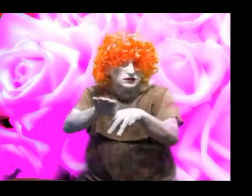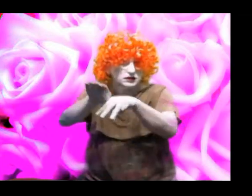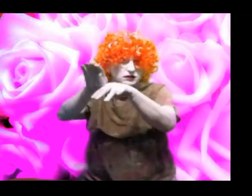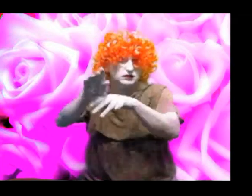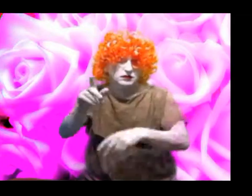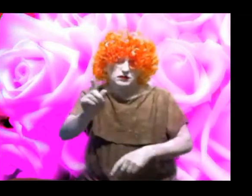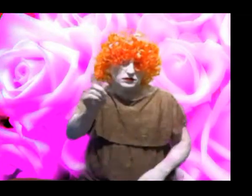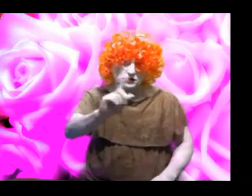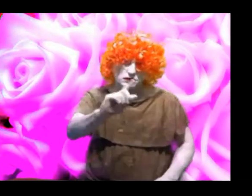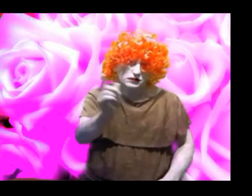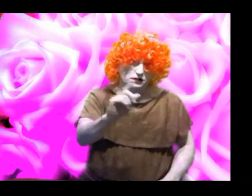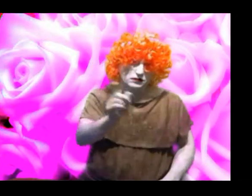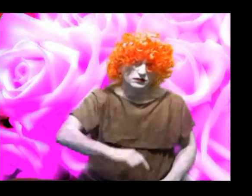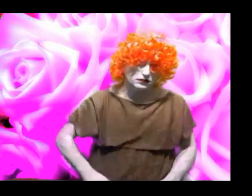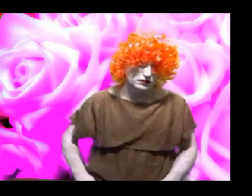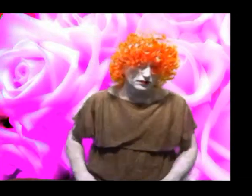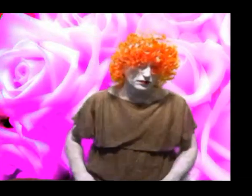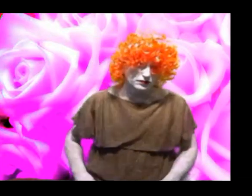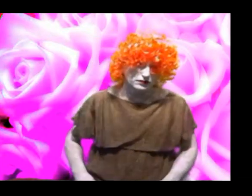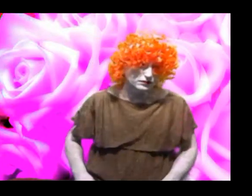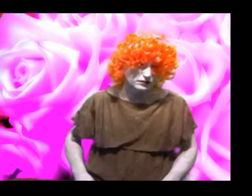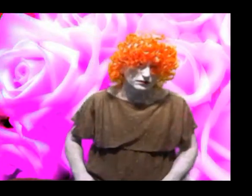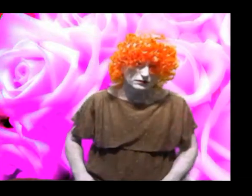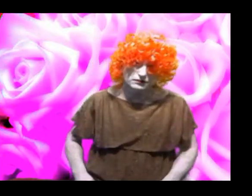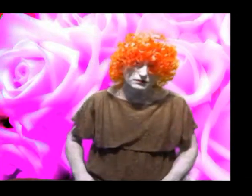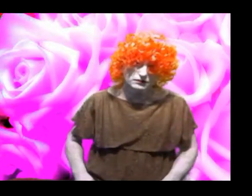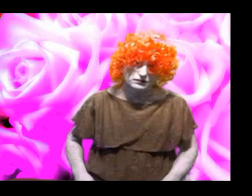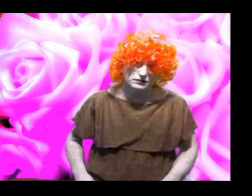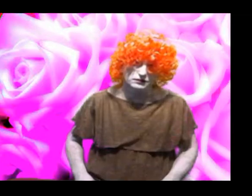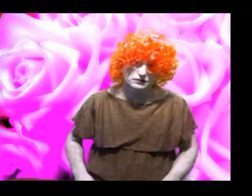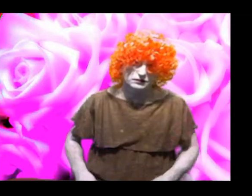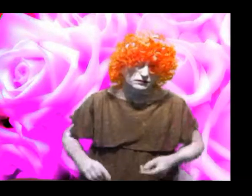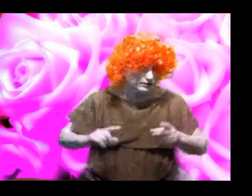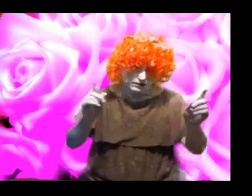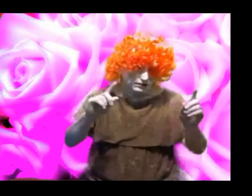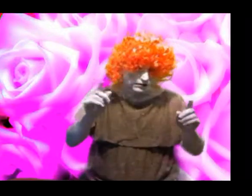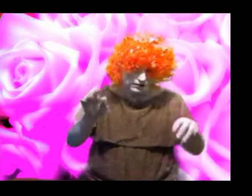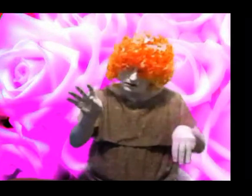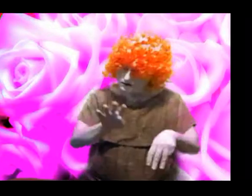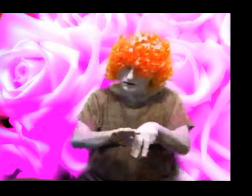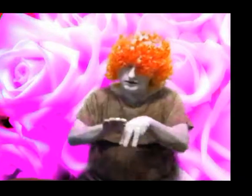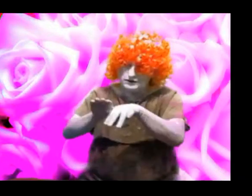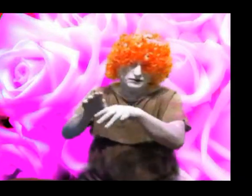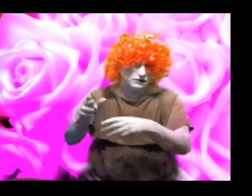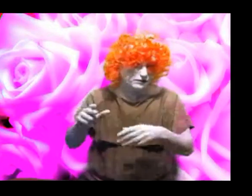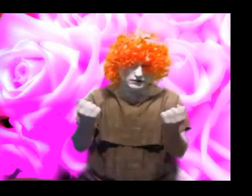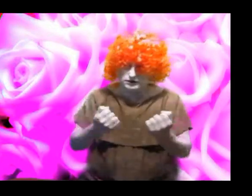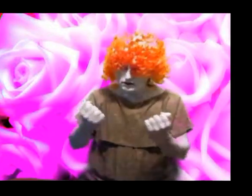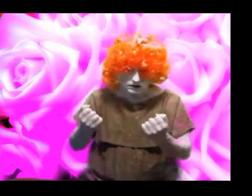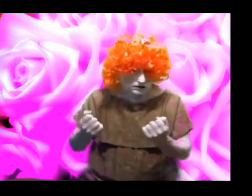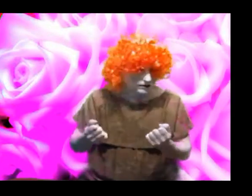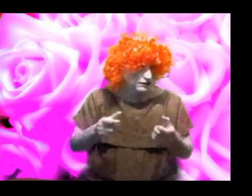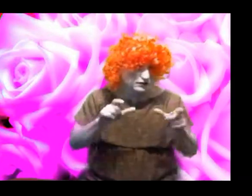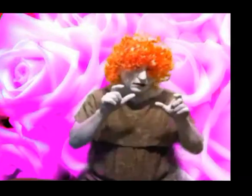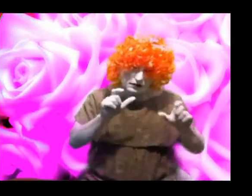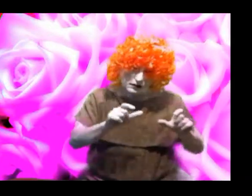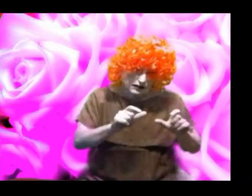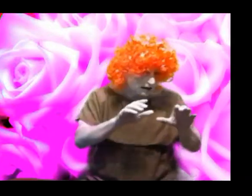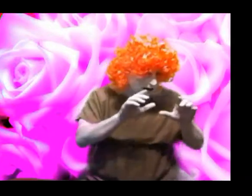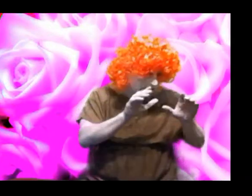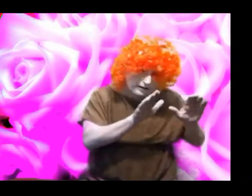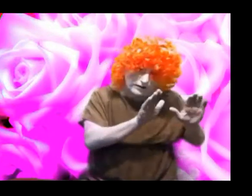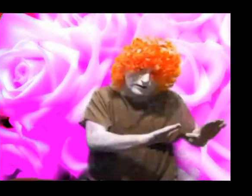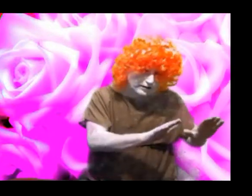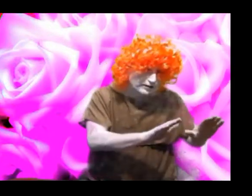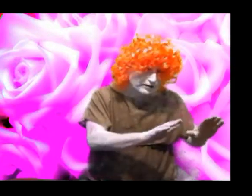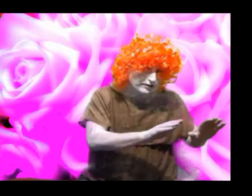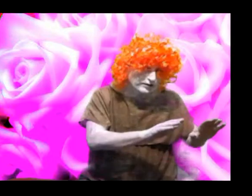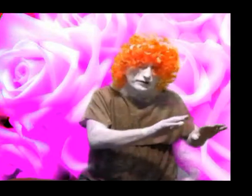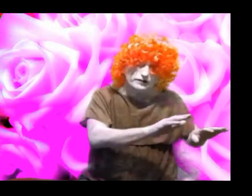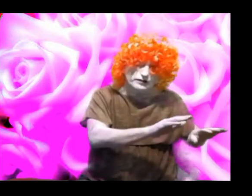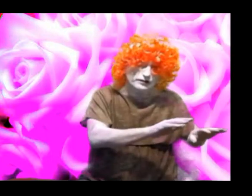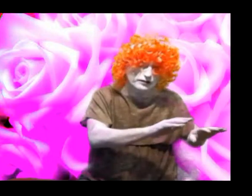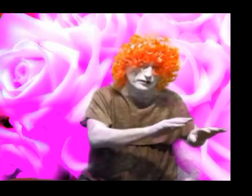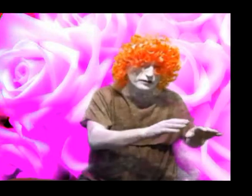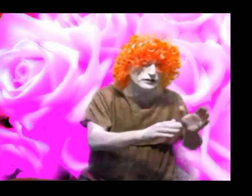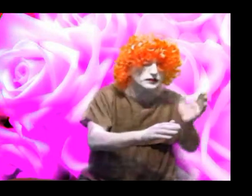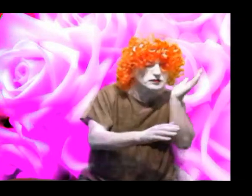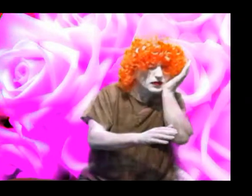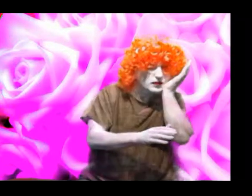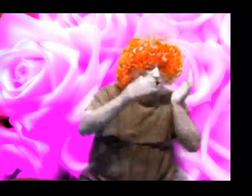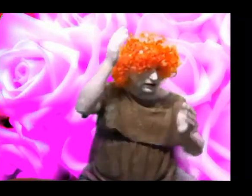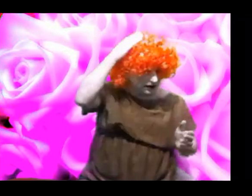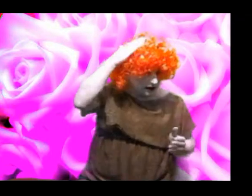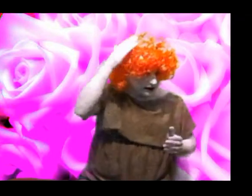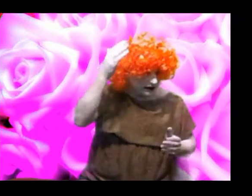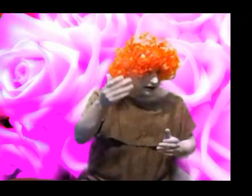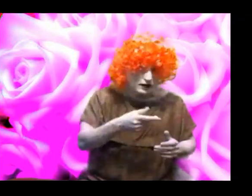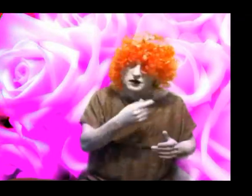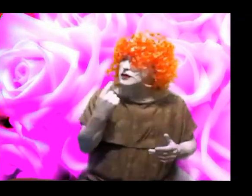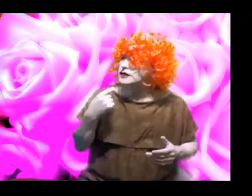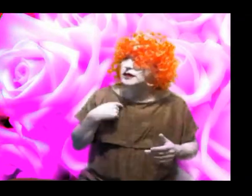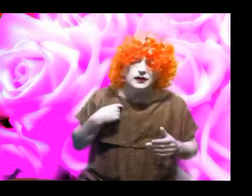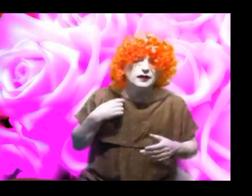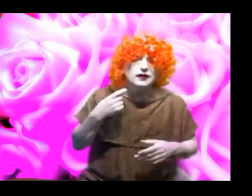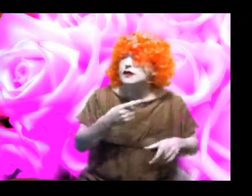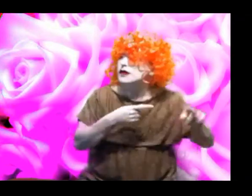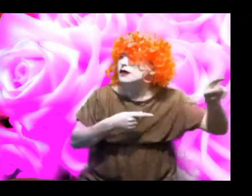Do not go with them, stay with your parents and don't be going into peoples houses, without asking your mammy and daddy first.